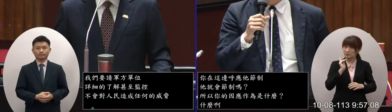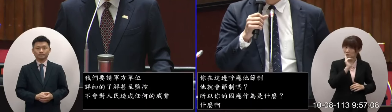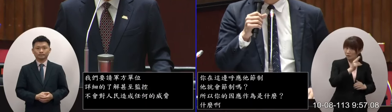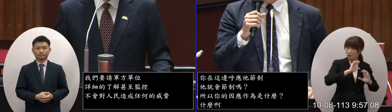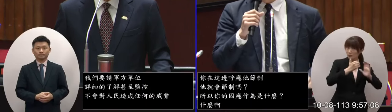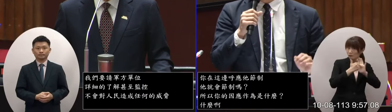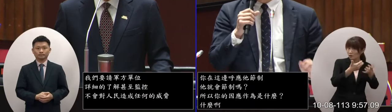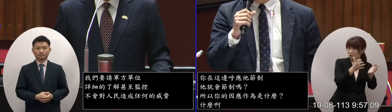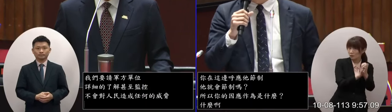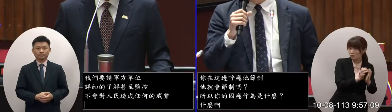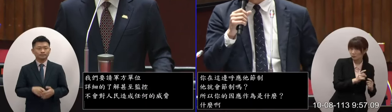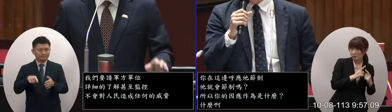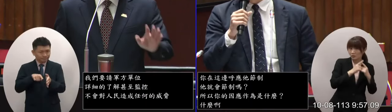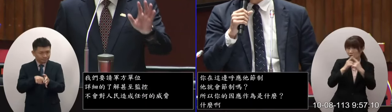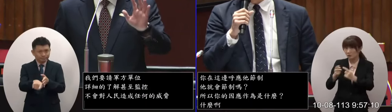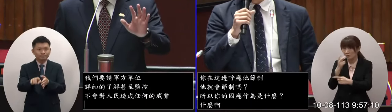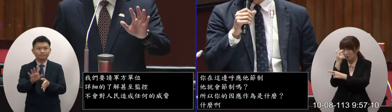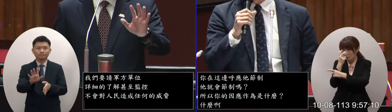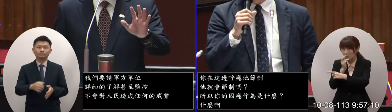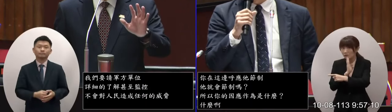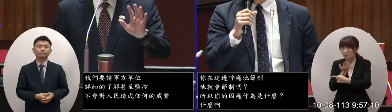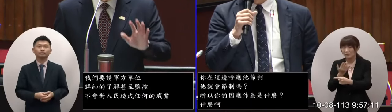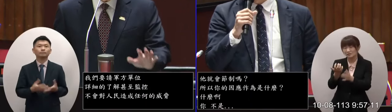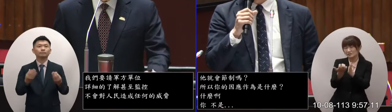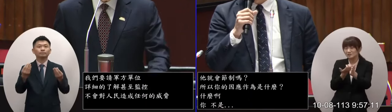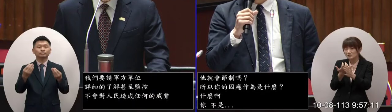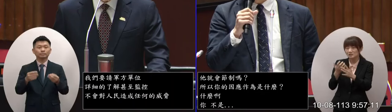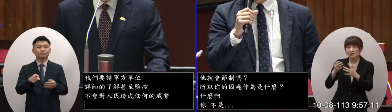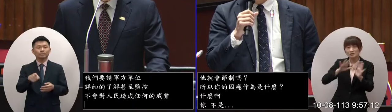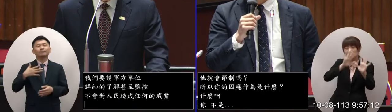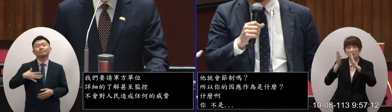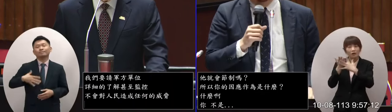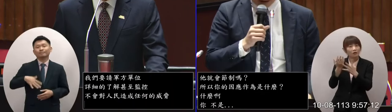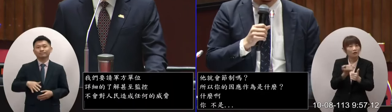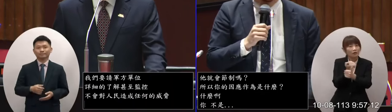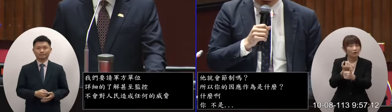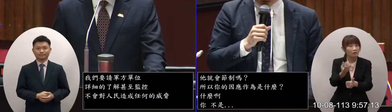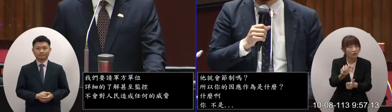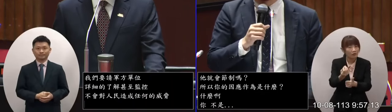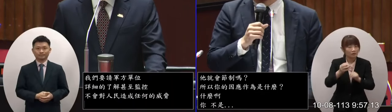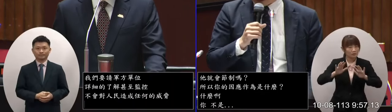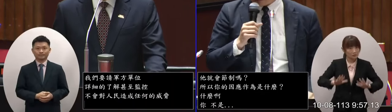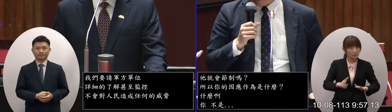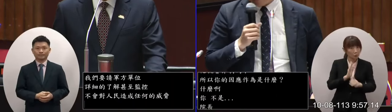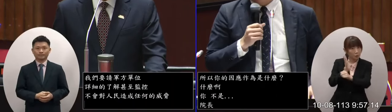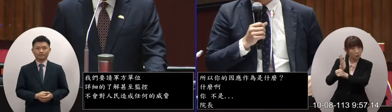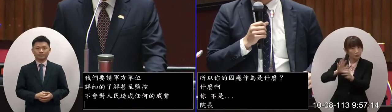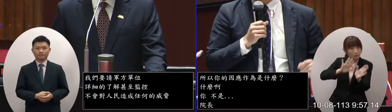. I remember that I didn't know it beforehand. I have always understood the situation . What is the situation you have now? There